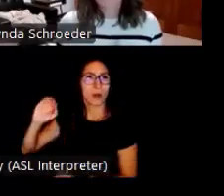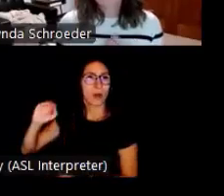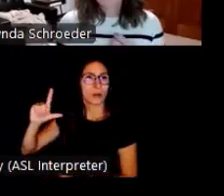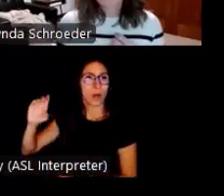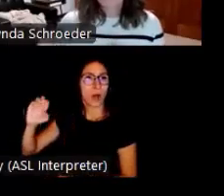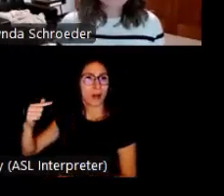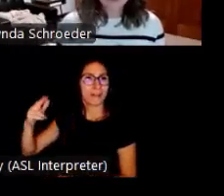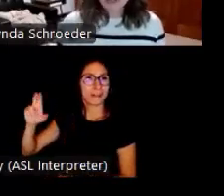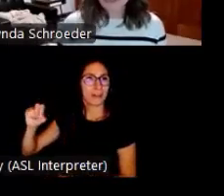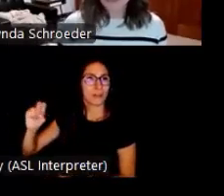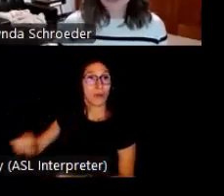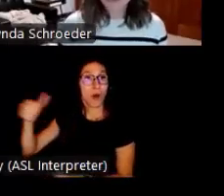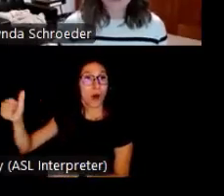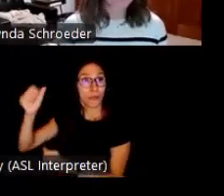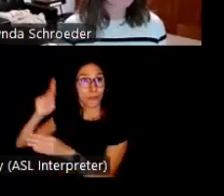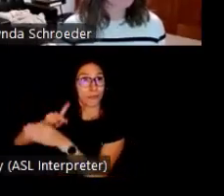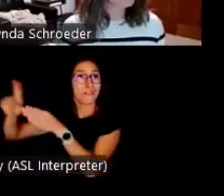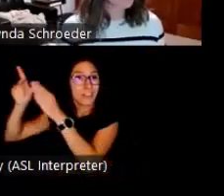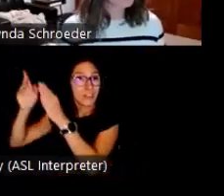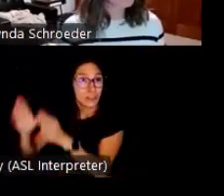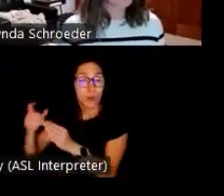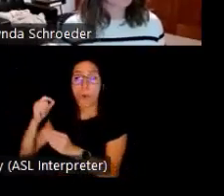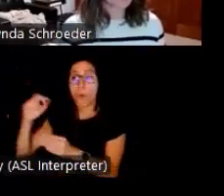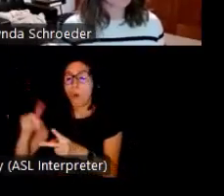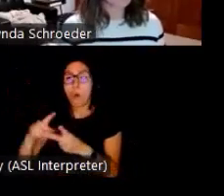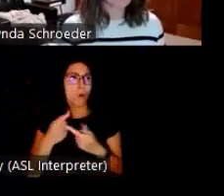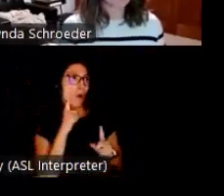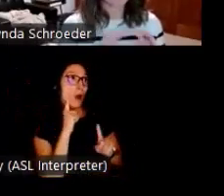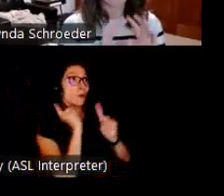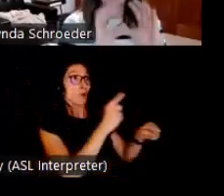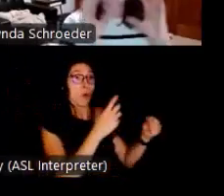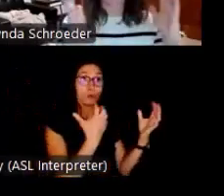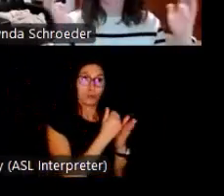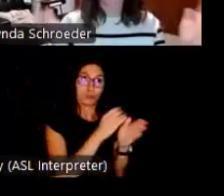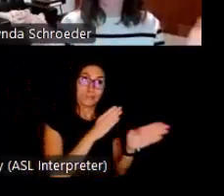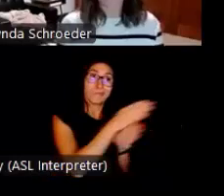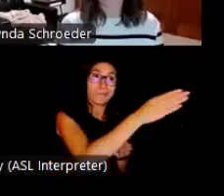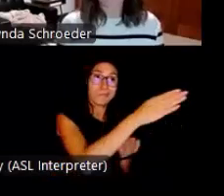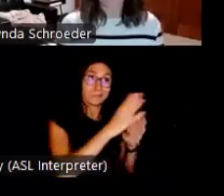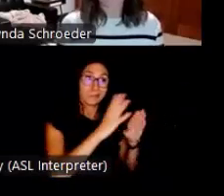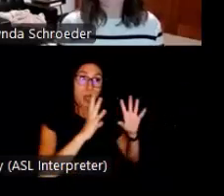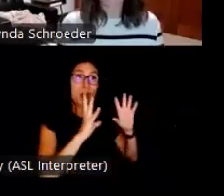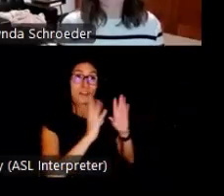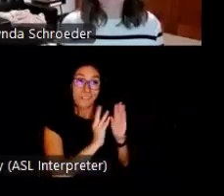And that's excellent. But sometimes, we become so ingrained within our own networks we forget